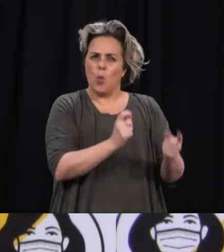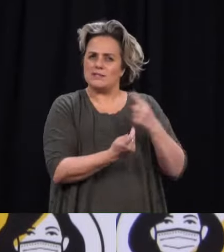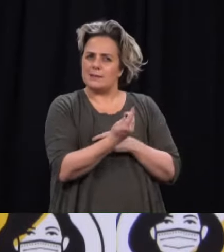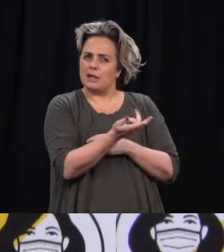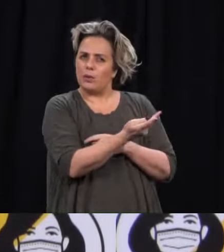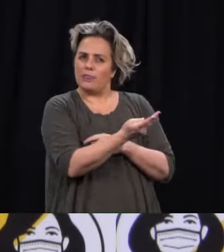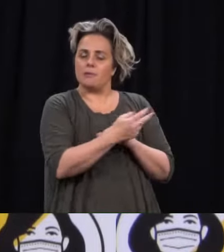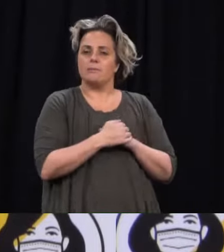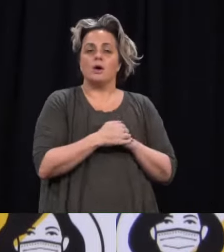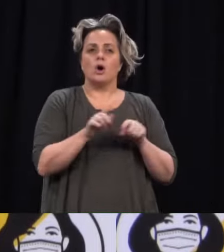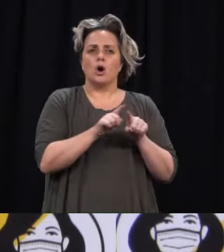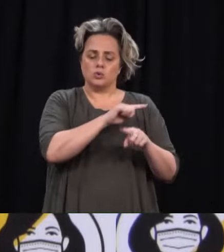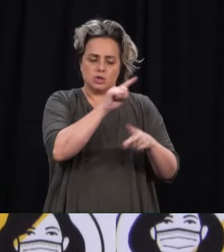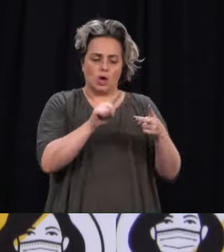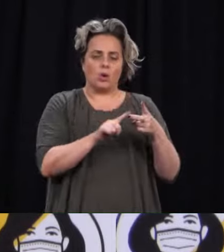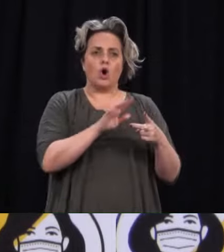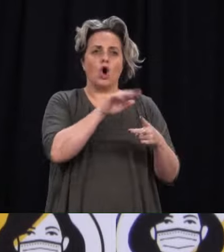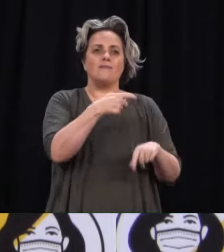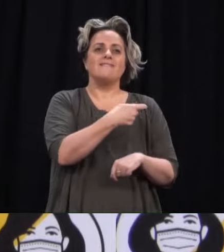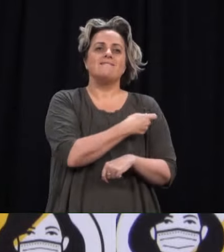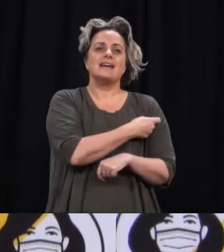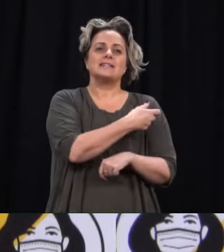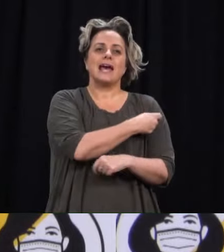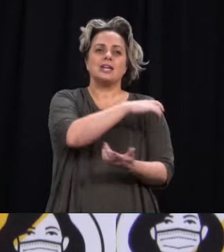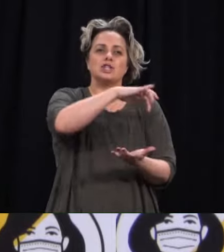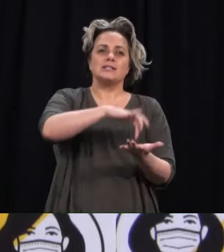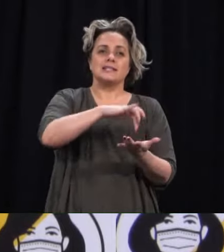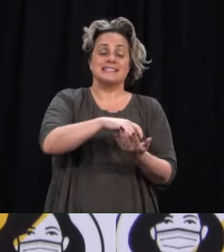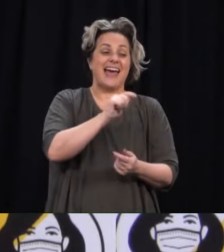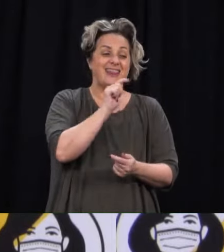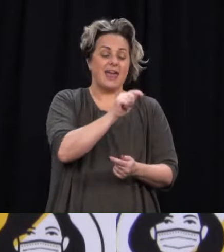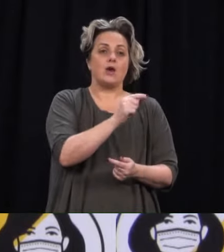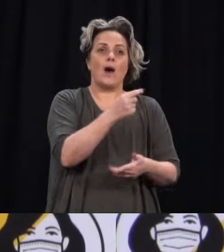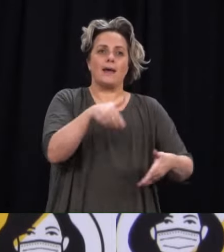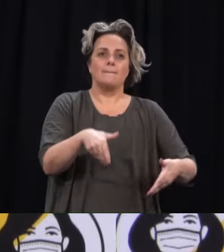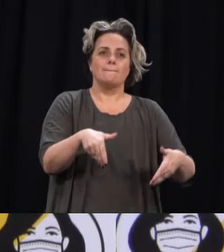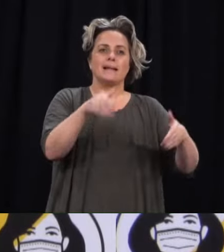two people been found? Where are we at with testing those